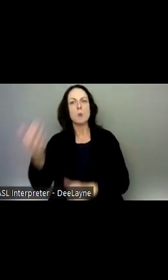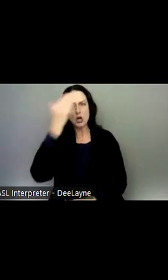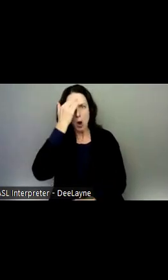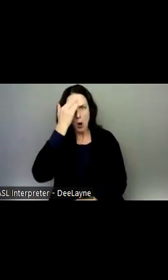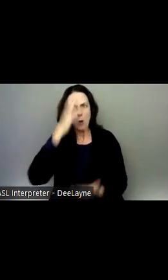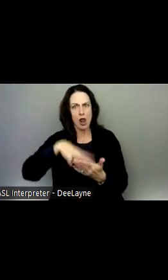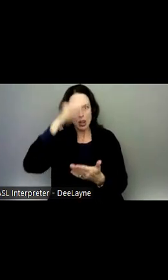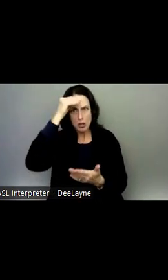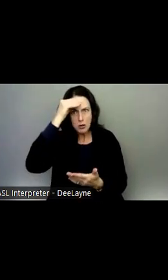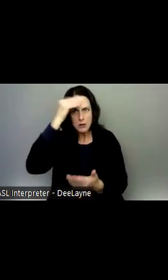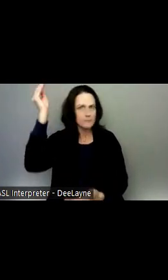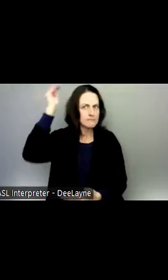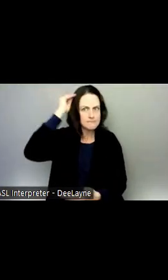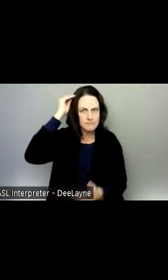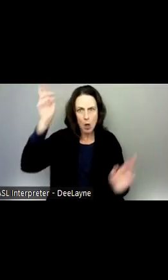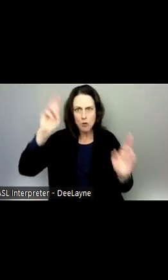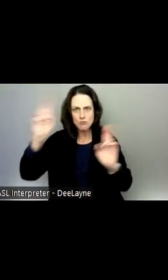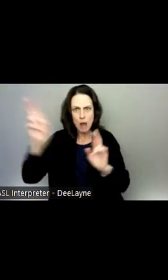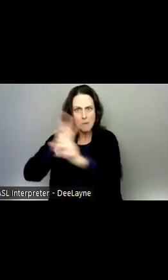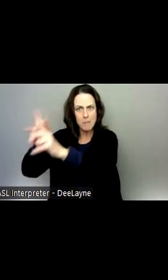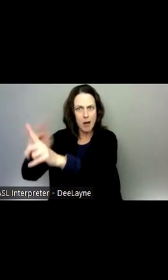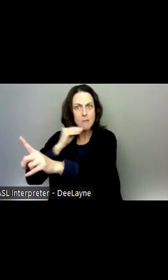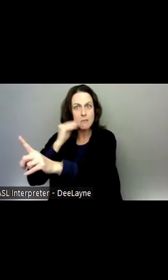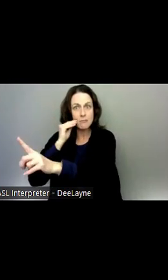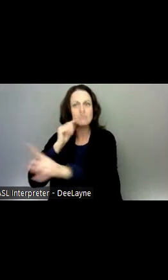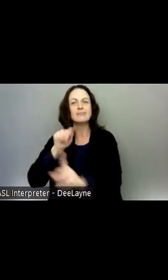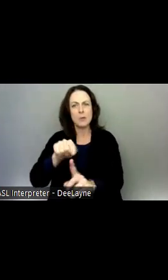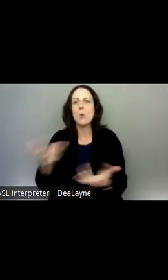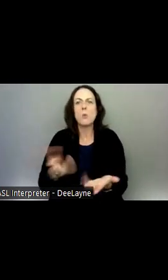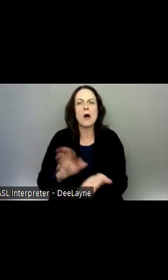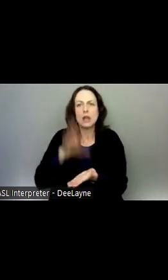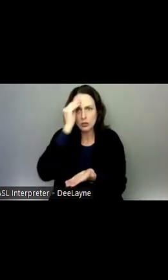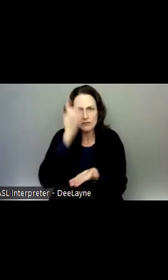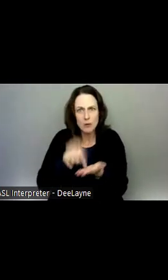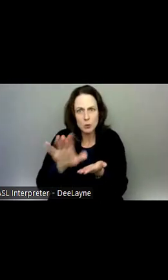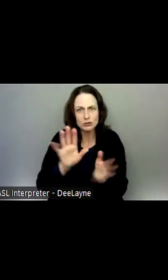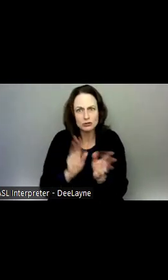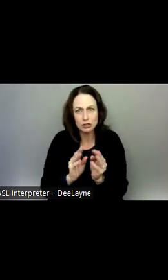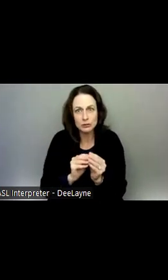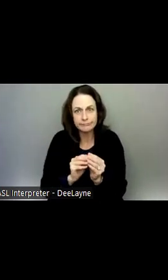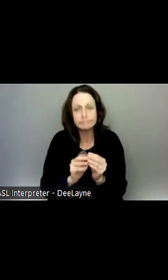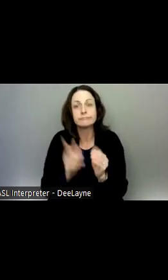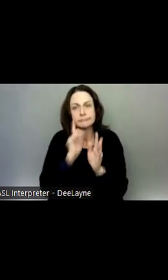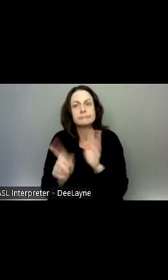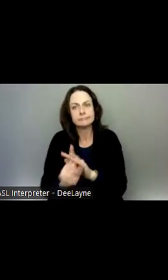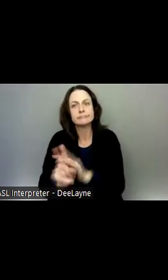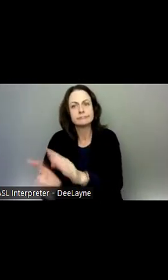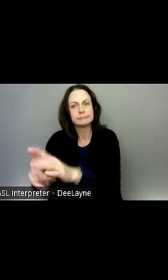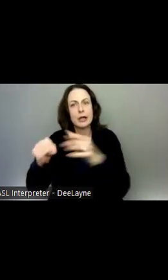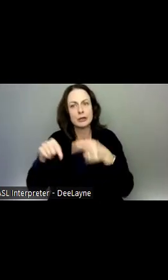And there are wide range of things that that can be and those will pop up at different points during this webinar.